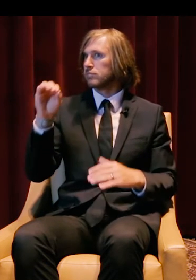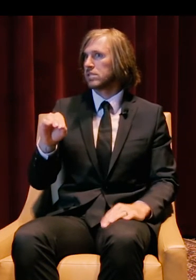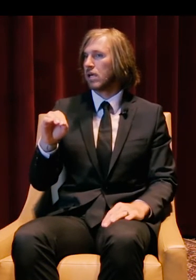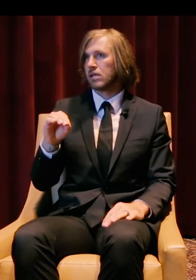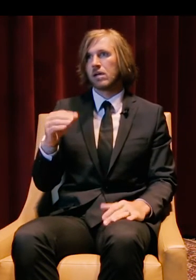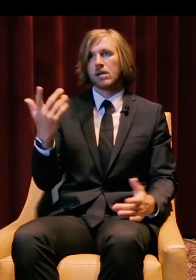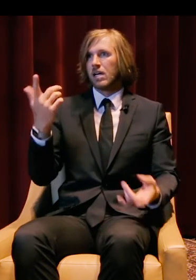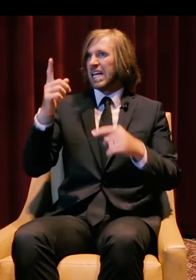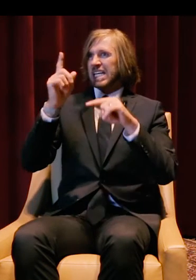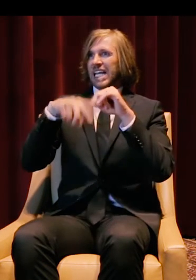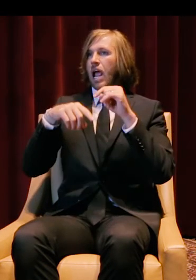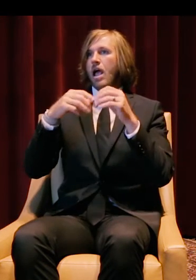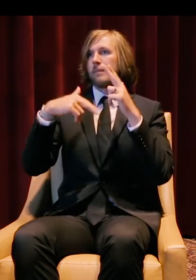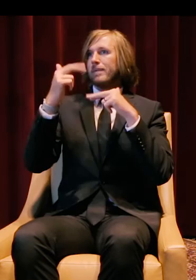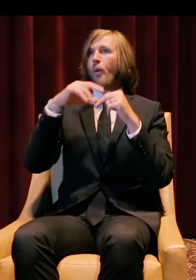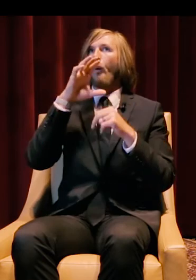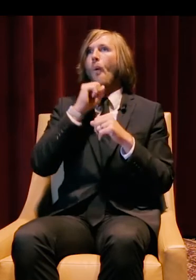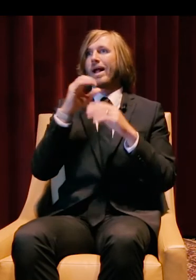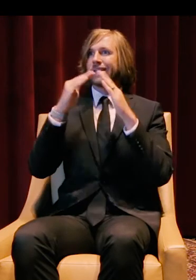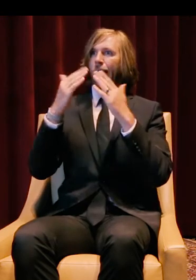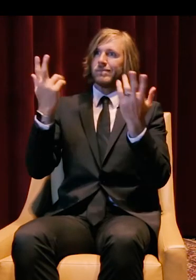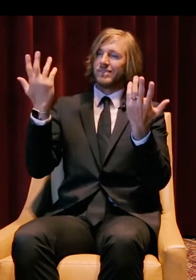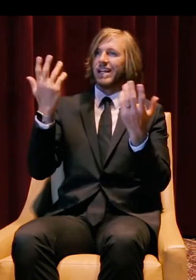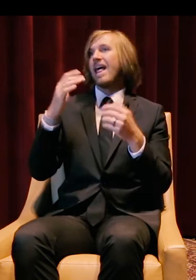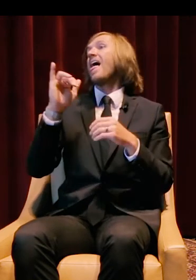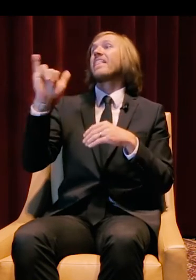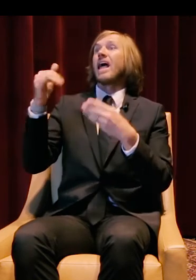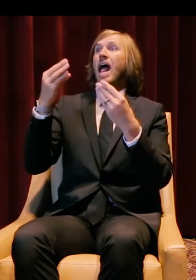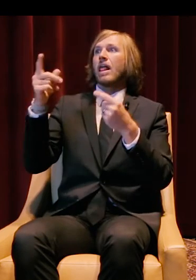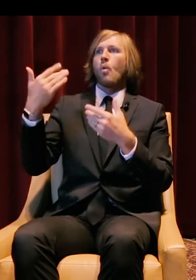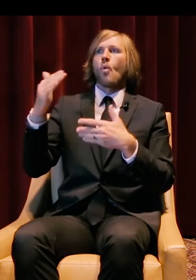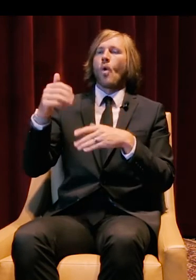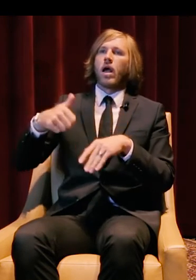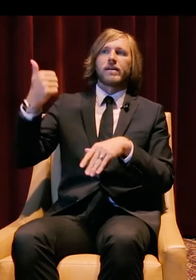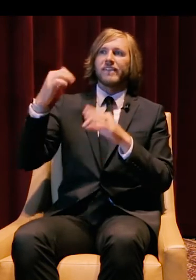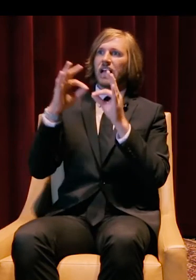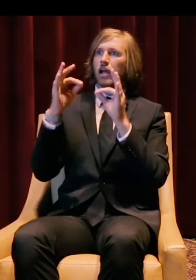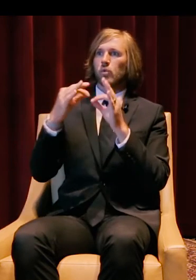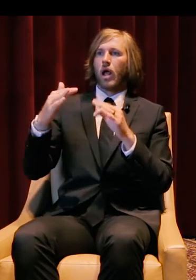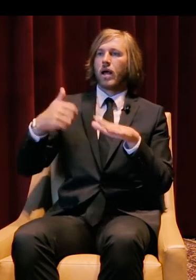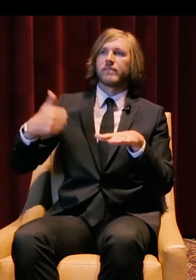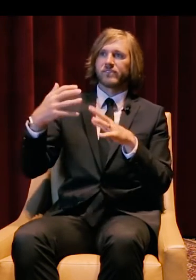You can't build any more Old Town, and so the land there is very valuable, and has gone up very rapidly.